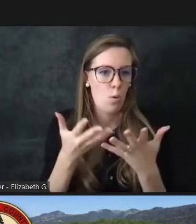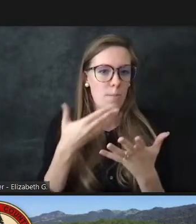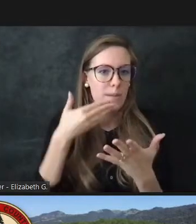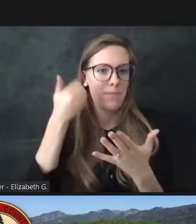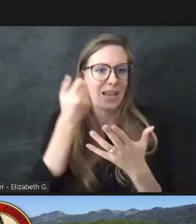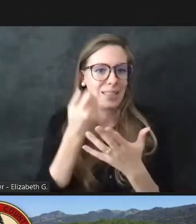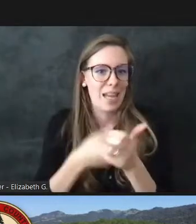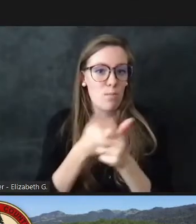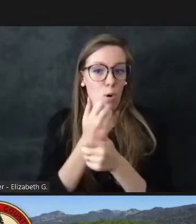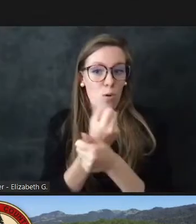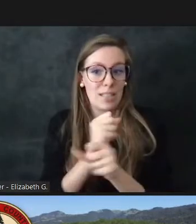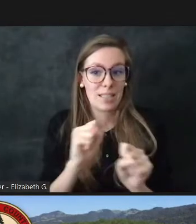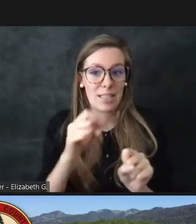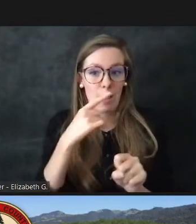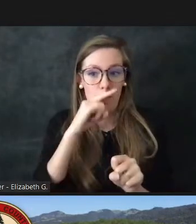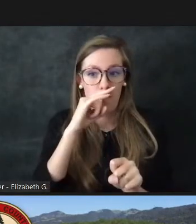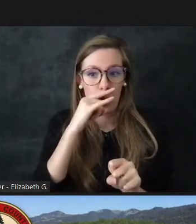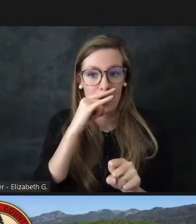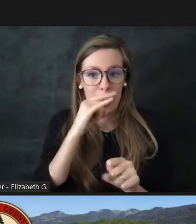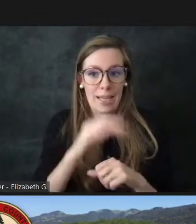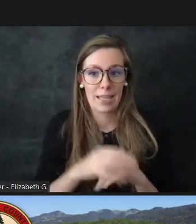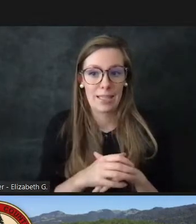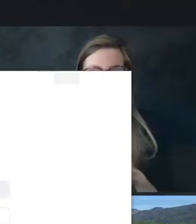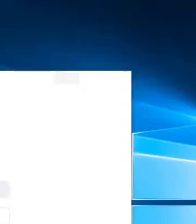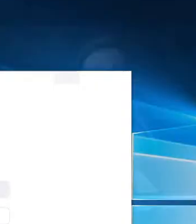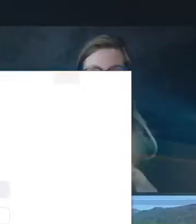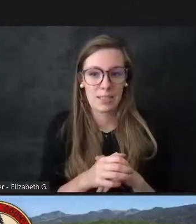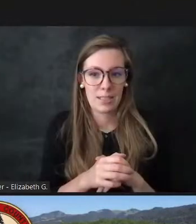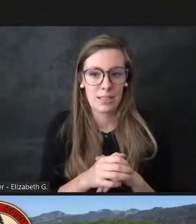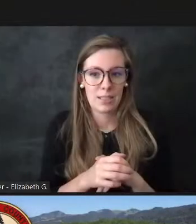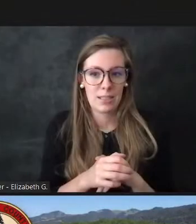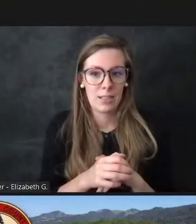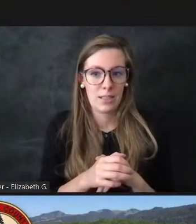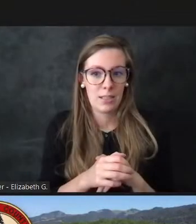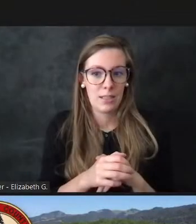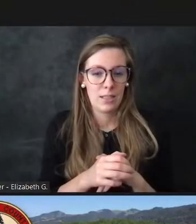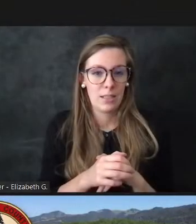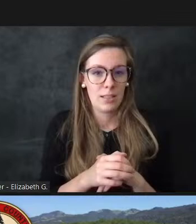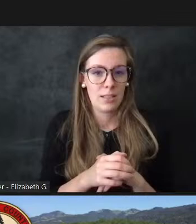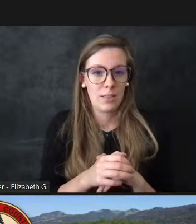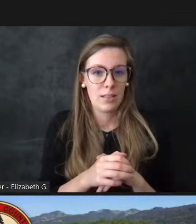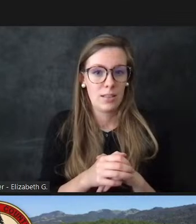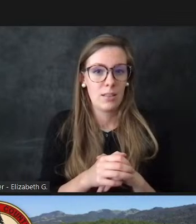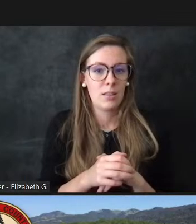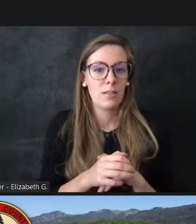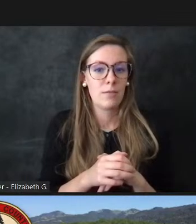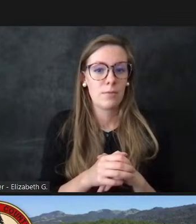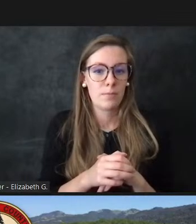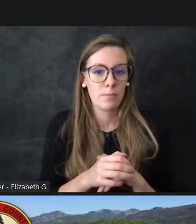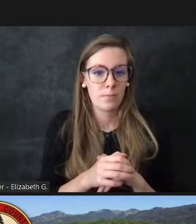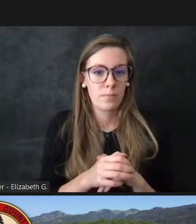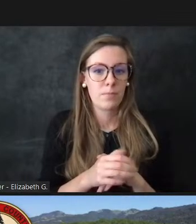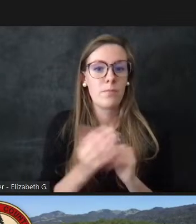and point of context about the return of Kisser school.